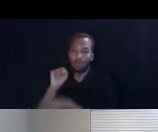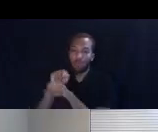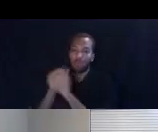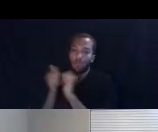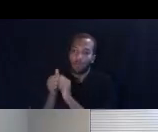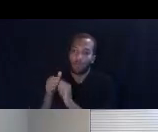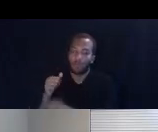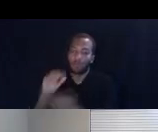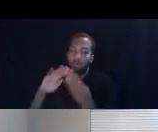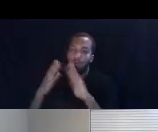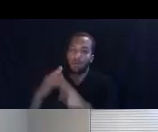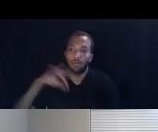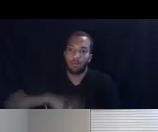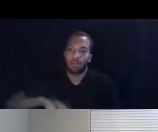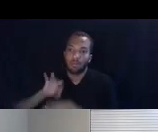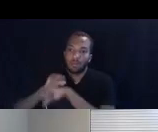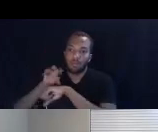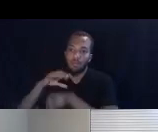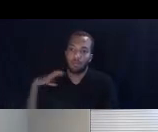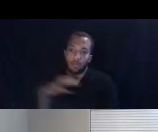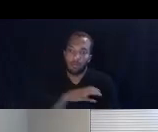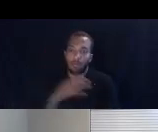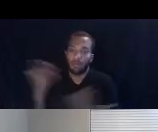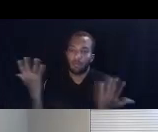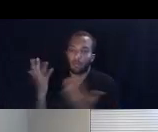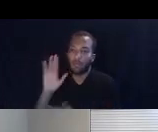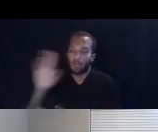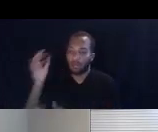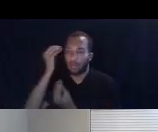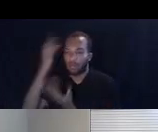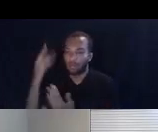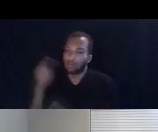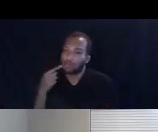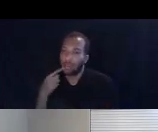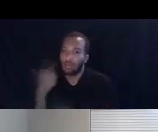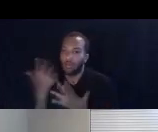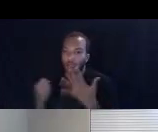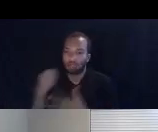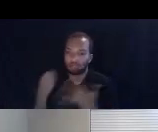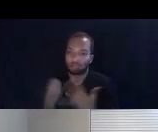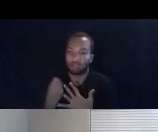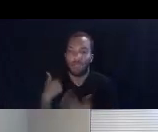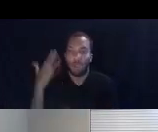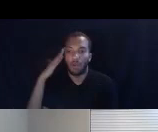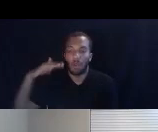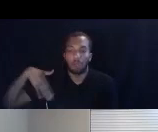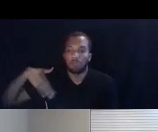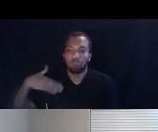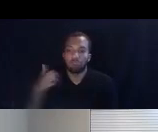to determine what needs we will be working on for the next cycle. So I don't know what those next priorities are. Just what we're working on now,